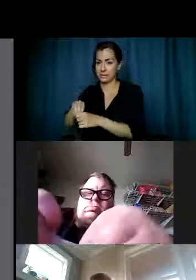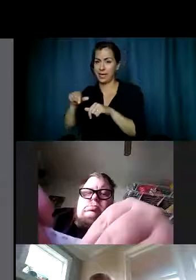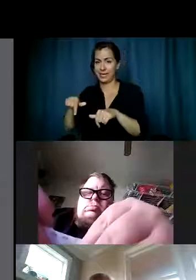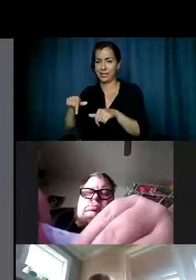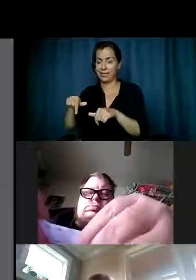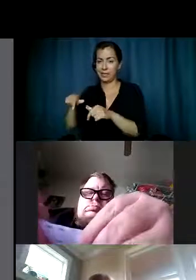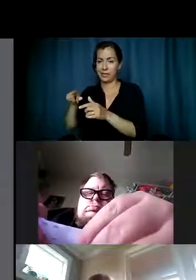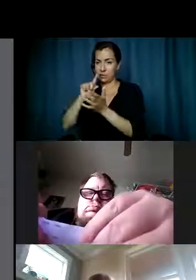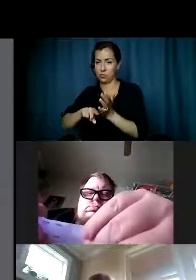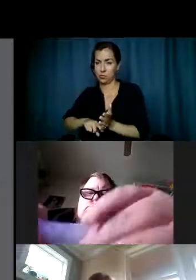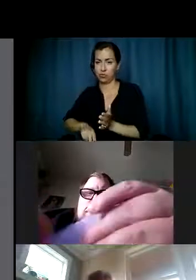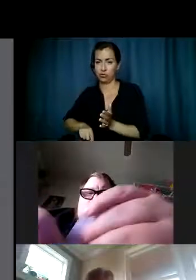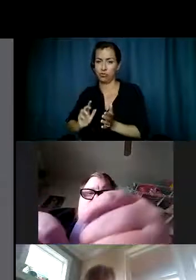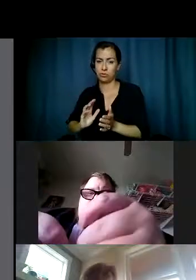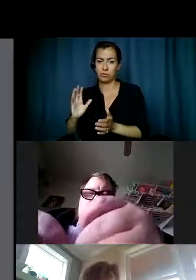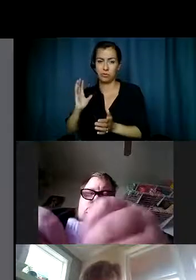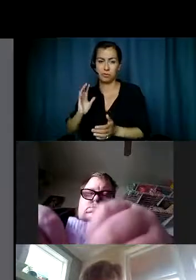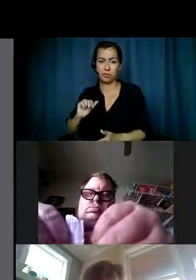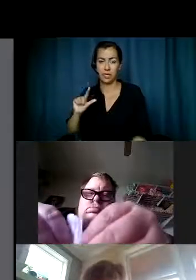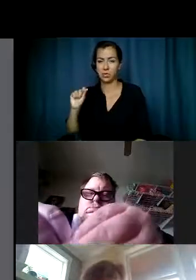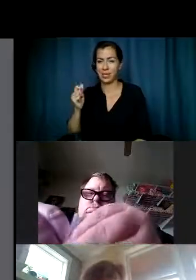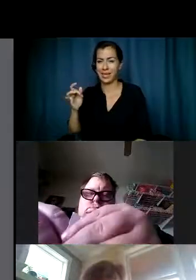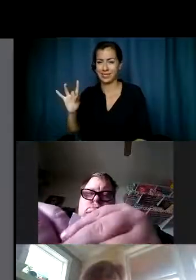On this slide I wanted to highlight some features of